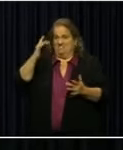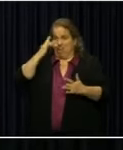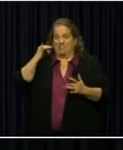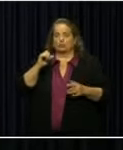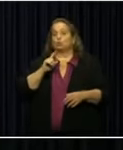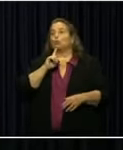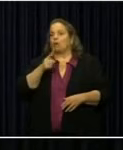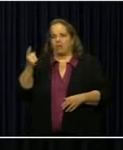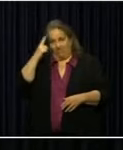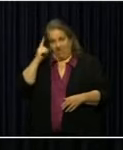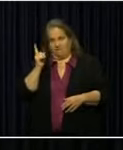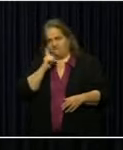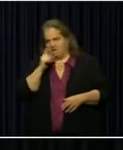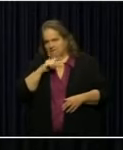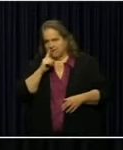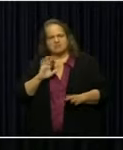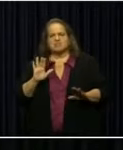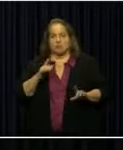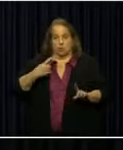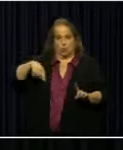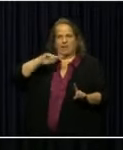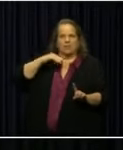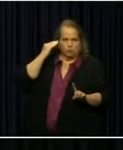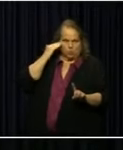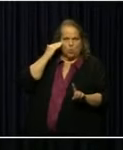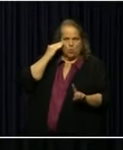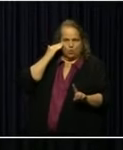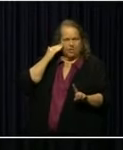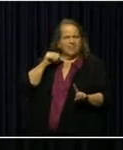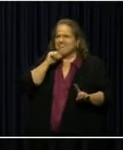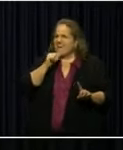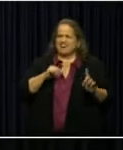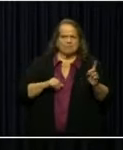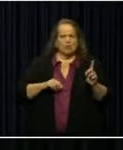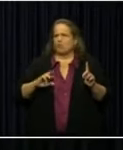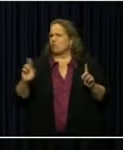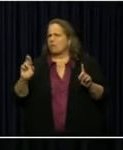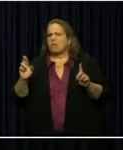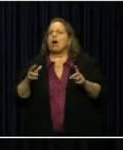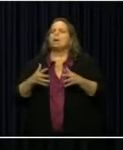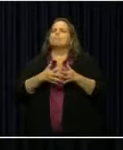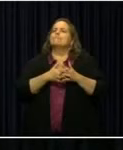CARE SYSTEM, JUST LIKE OUR BUSINESSES AND INDIVIDUALS THAT